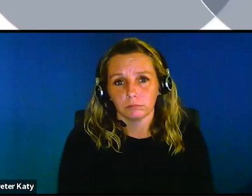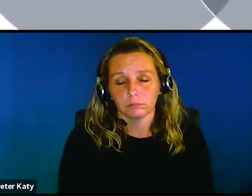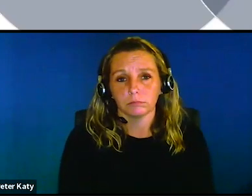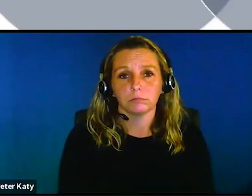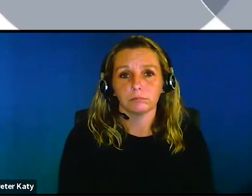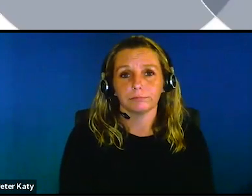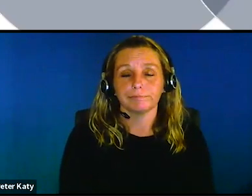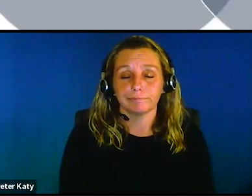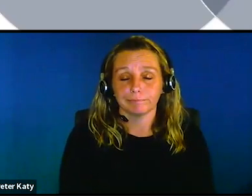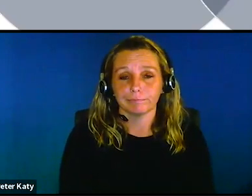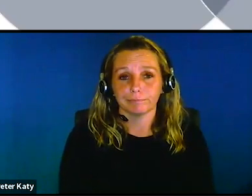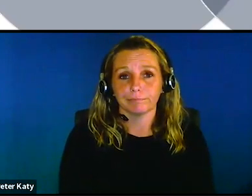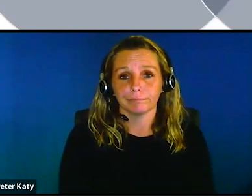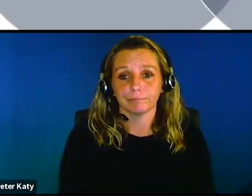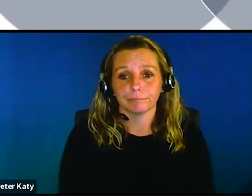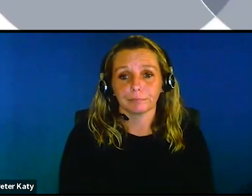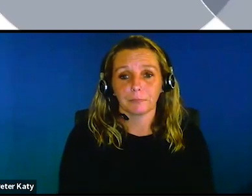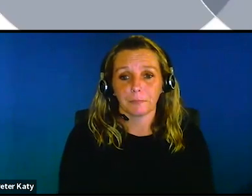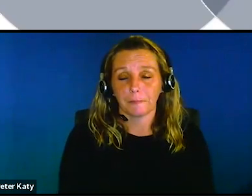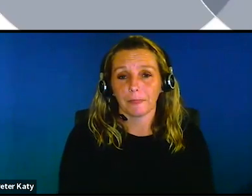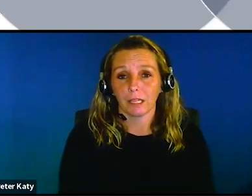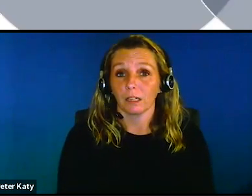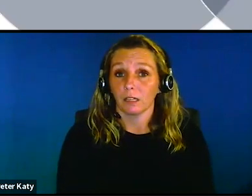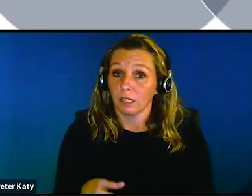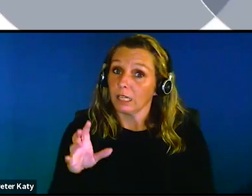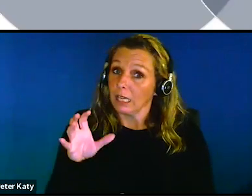When I explode into a crisis,